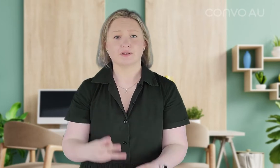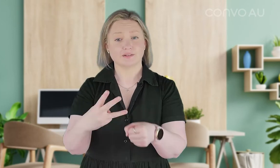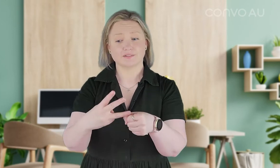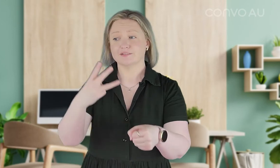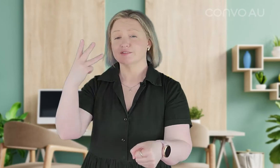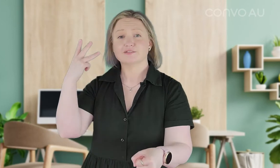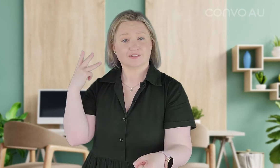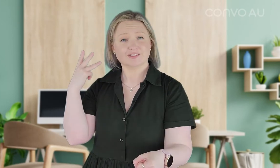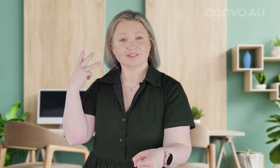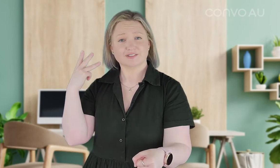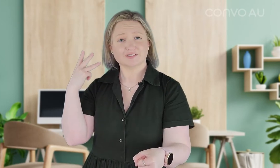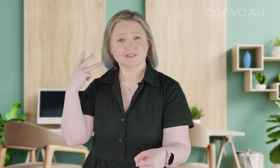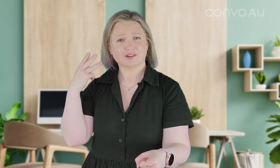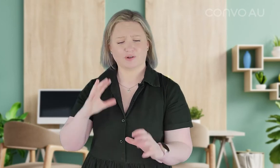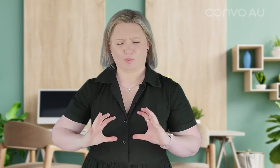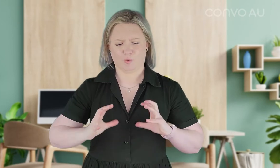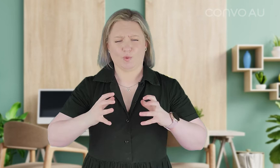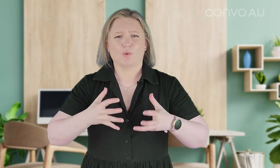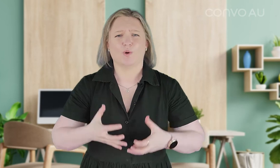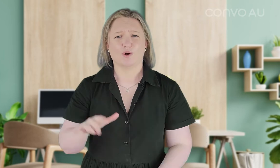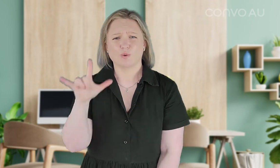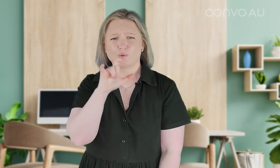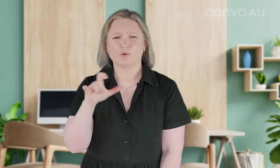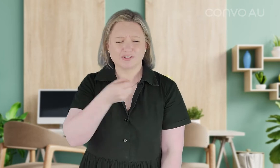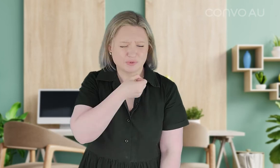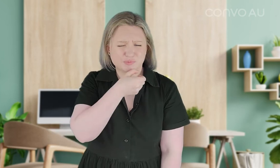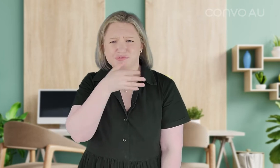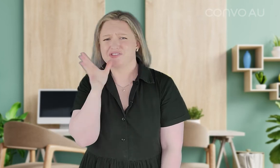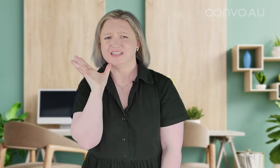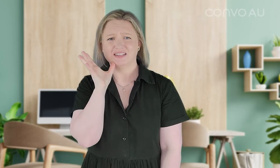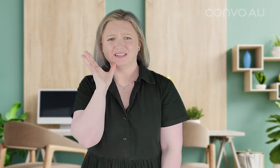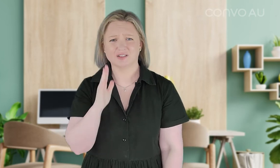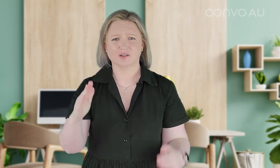Three years ago, in lockdown during the global COVID-19 pandemic,